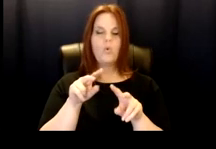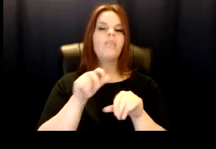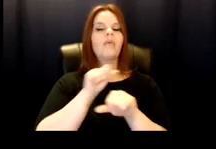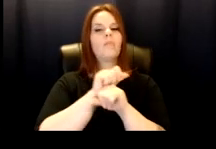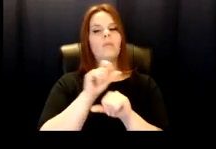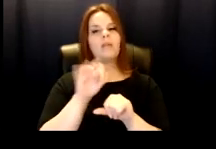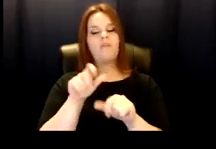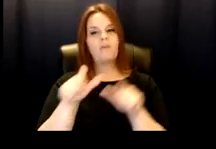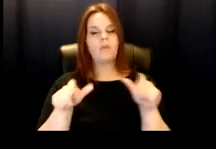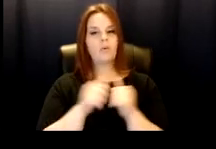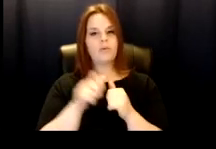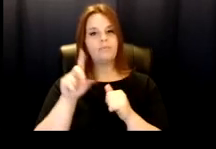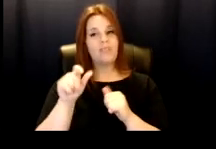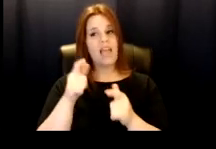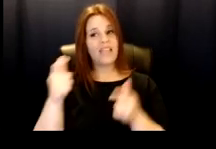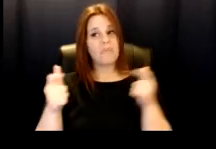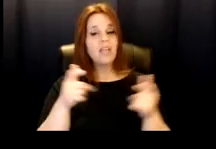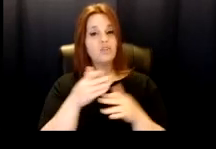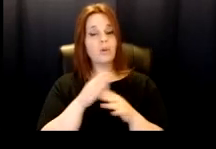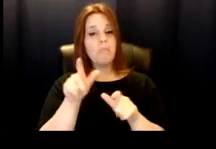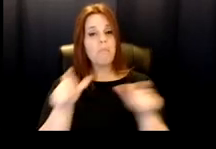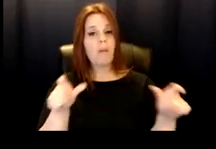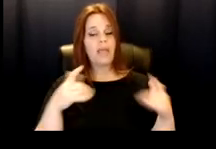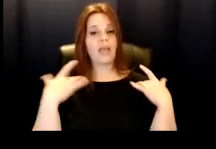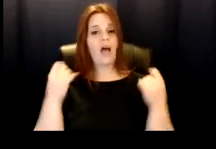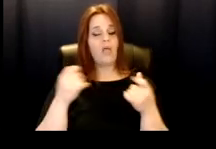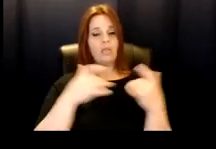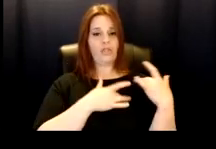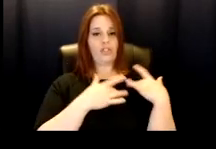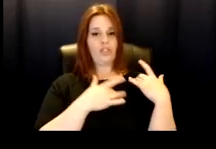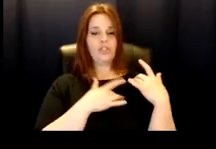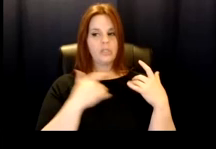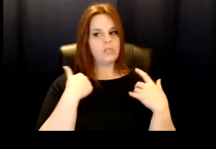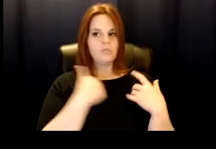a major public health concern. I am sure we don't wouldn't have much disagreement among